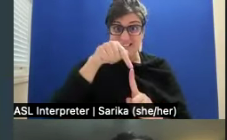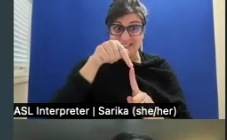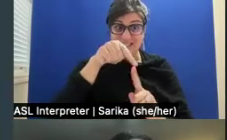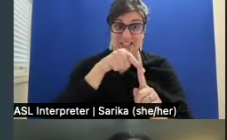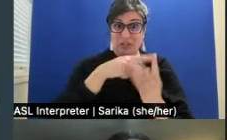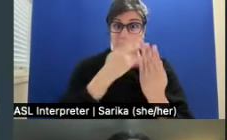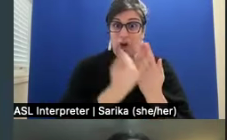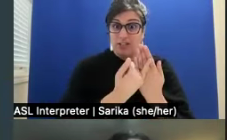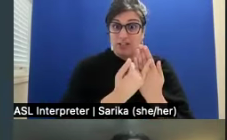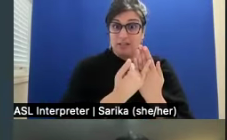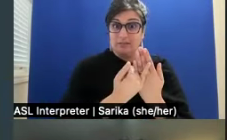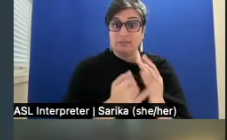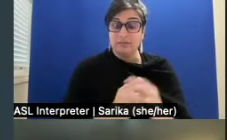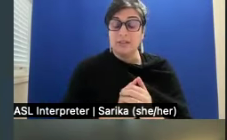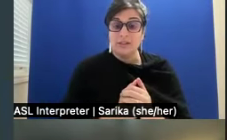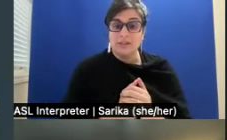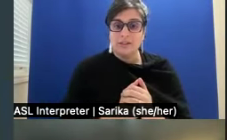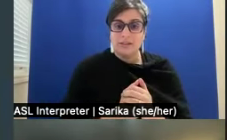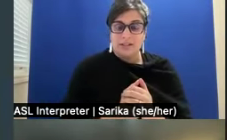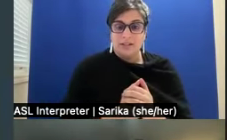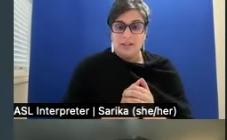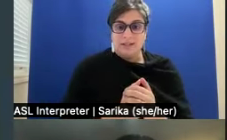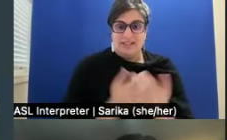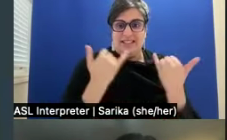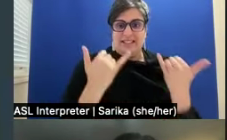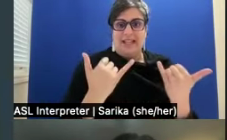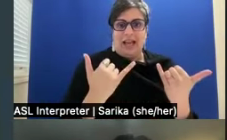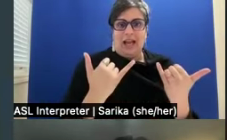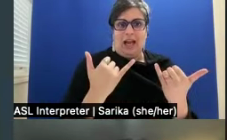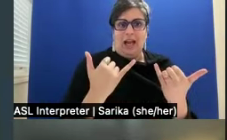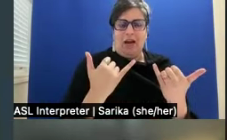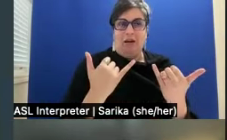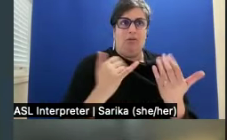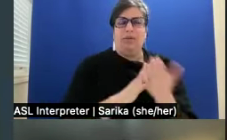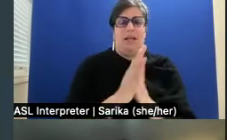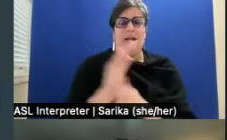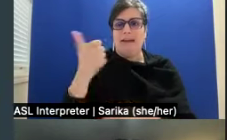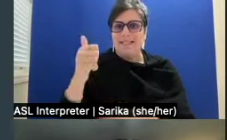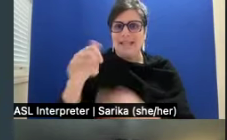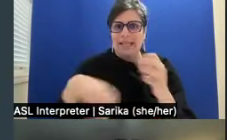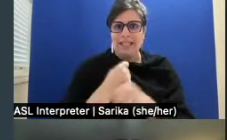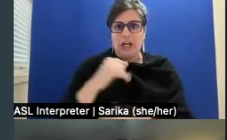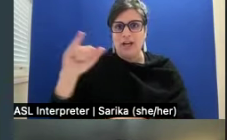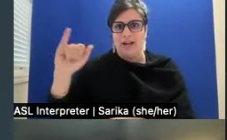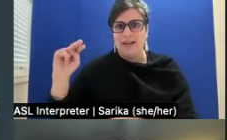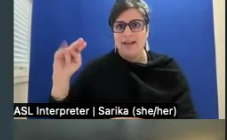came or project it is now a ten year initiative. We just celebrated ten years of this initiative.